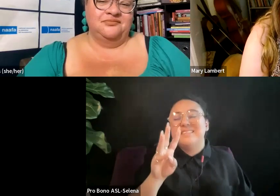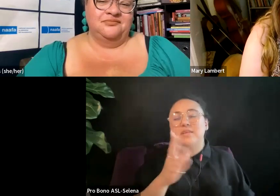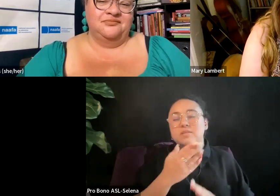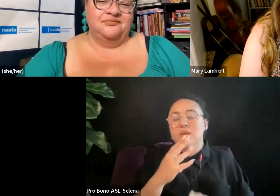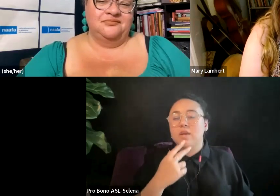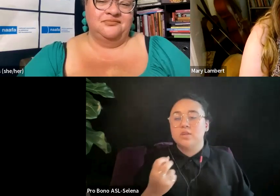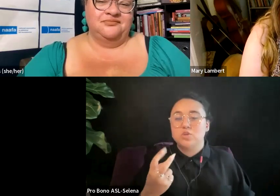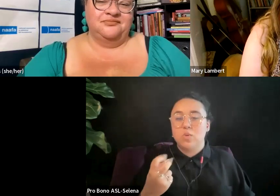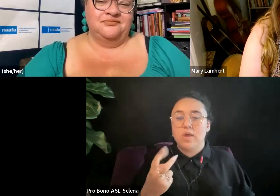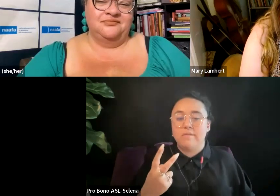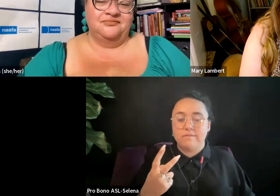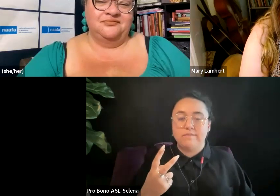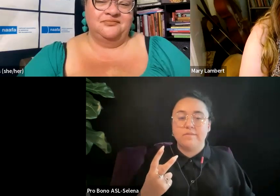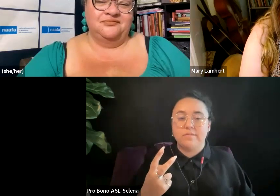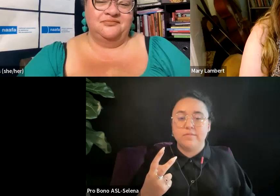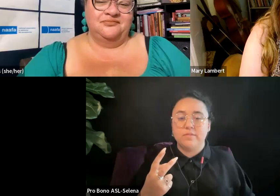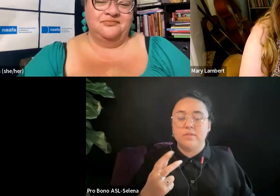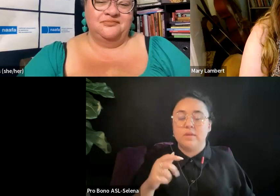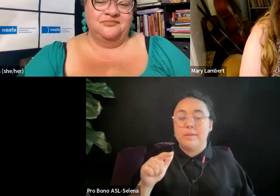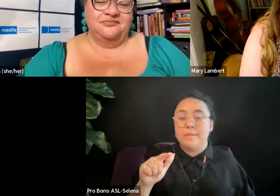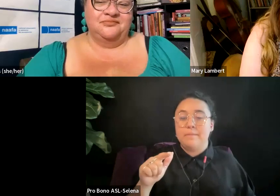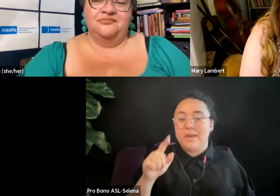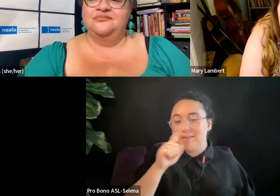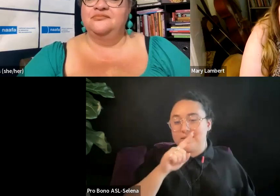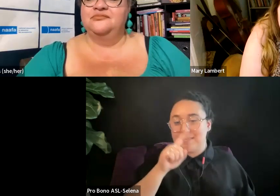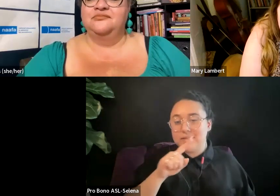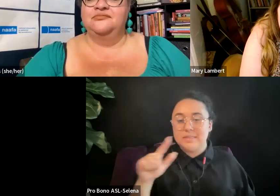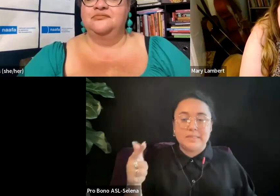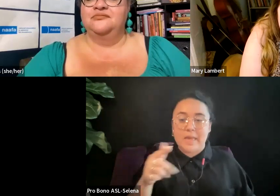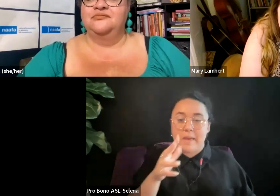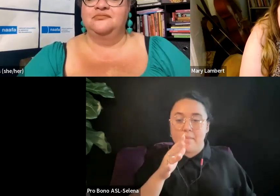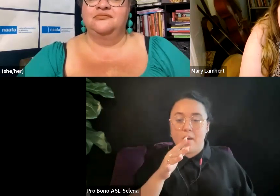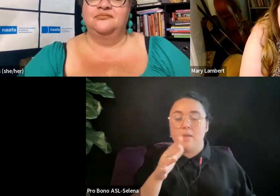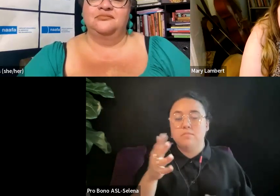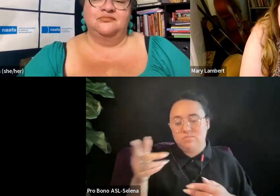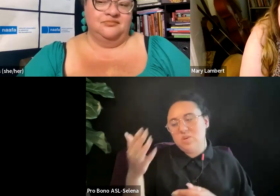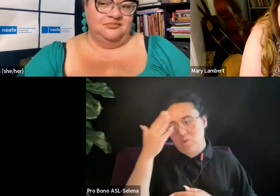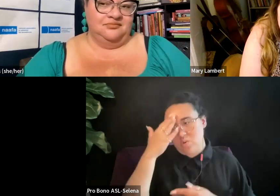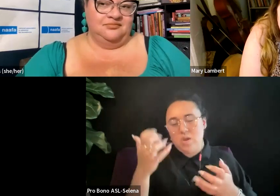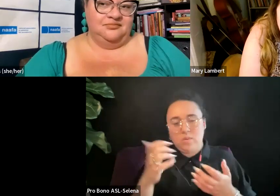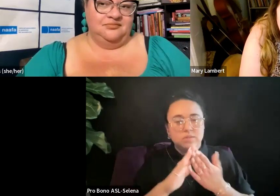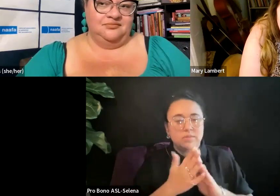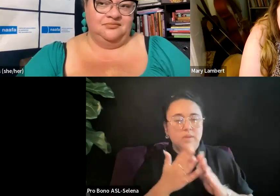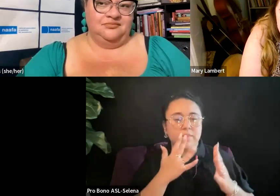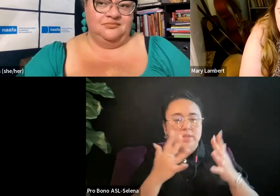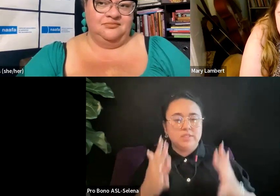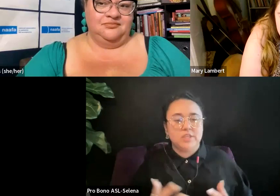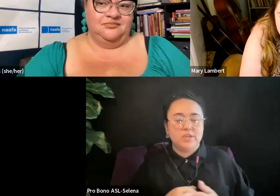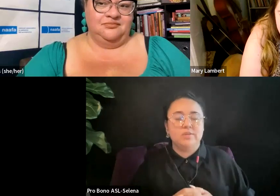and my step mom knew that I wanted to be a singer and I had been talking about it